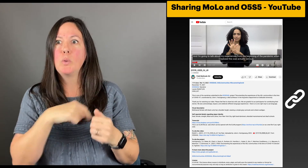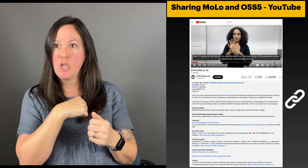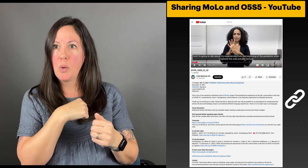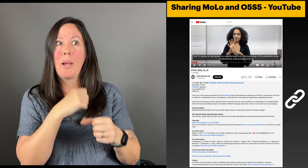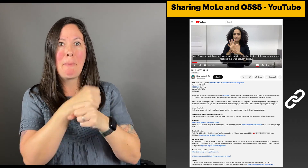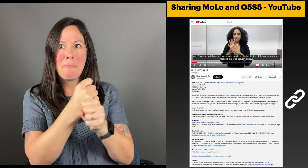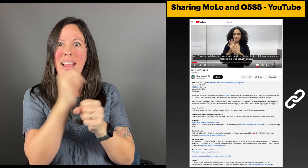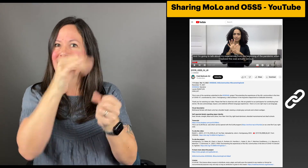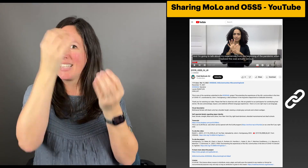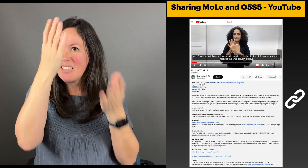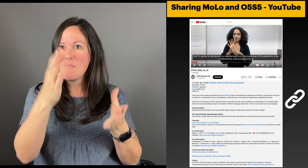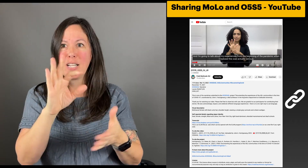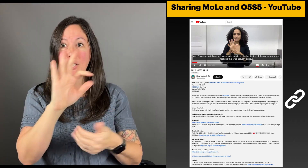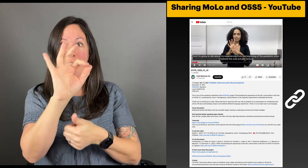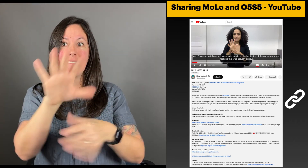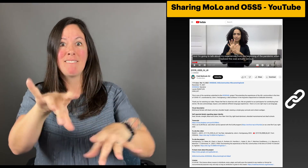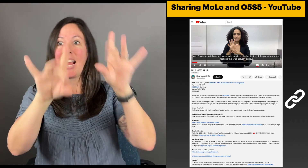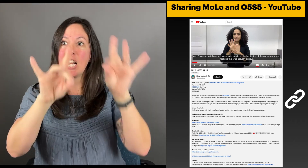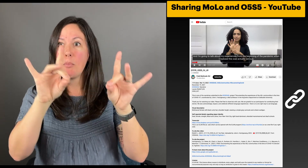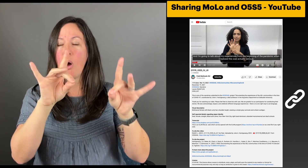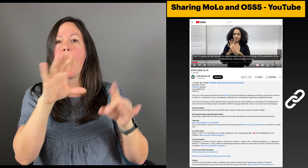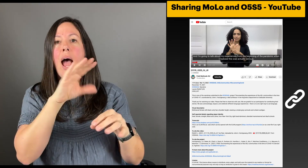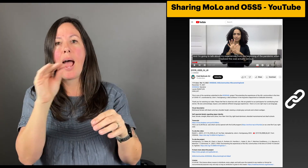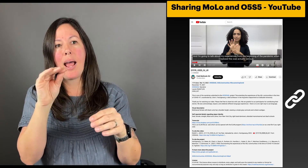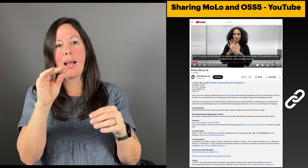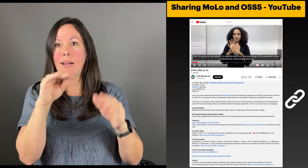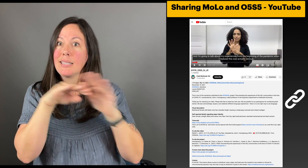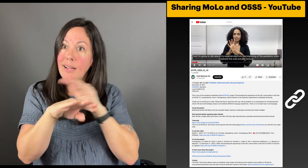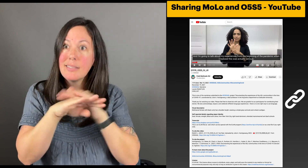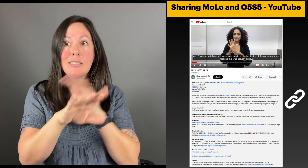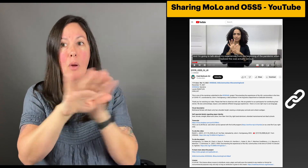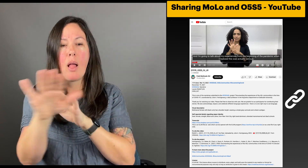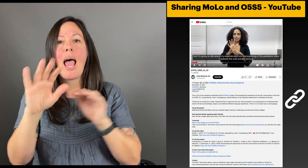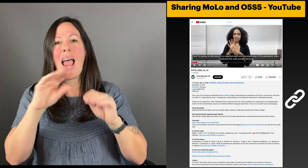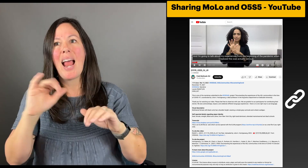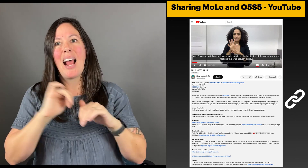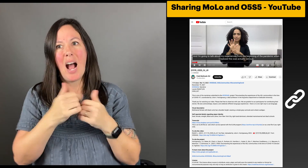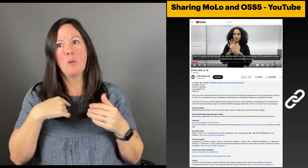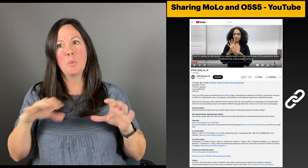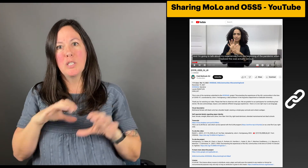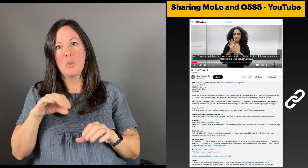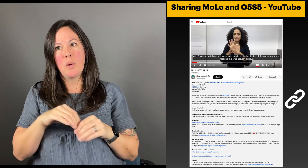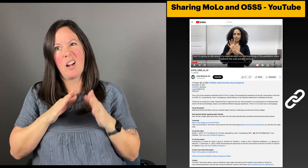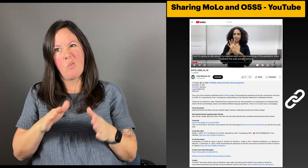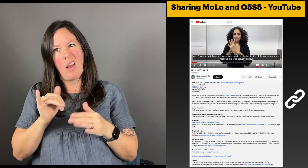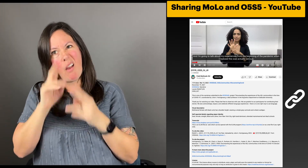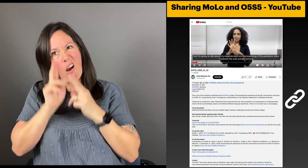description on YouTube as part of making sure that the information is findable